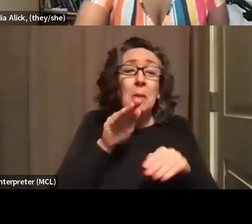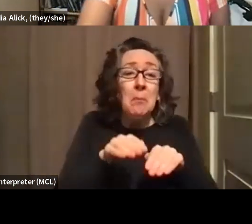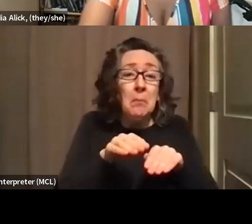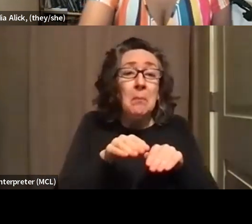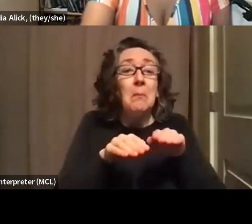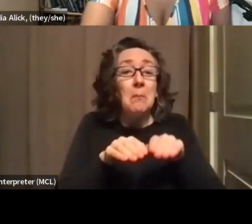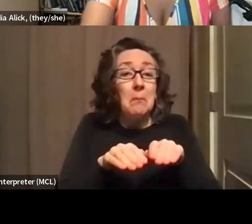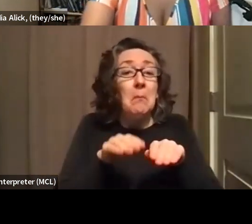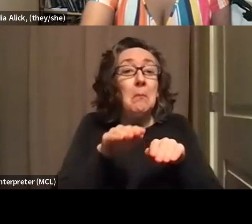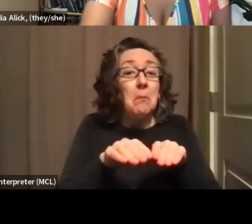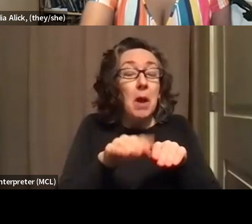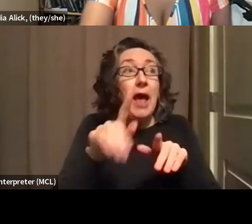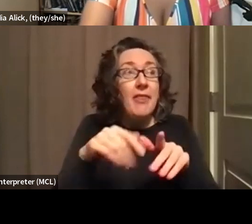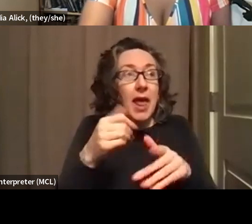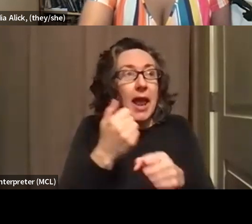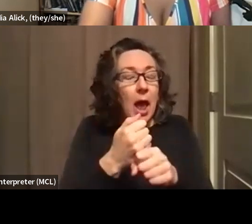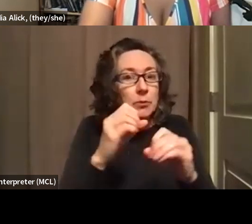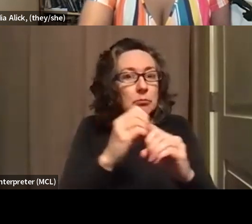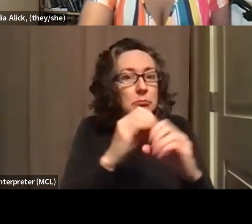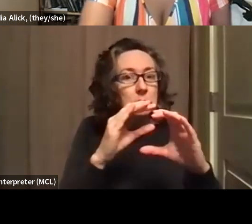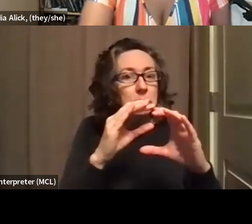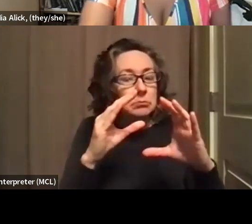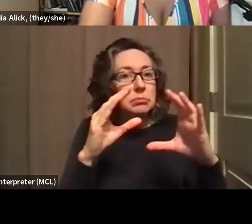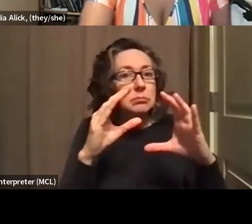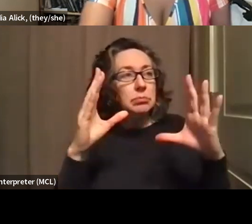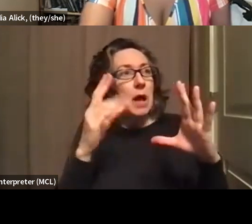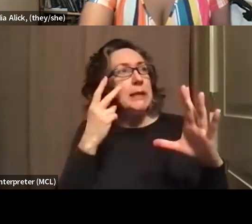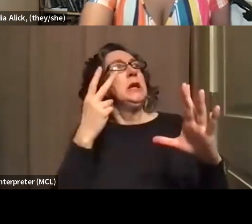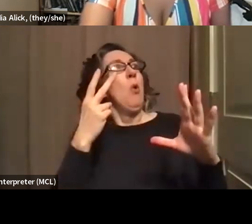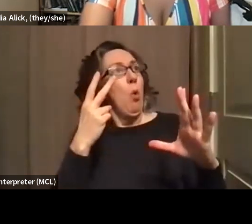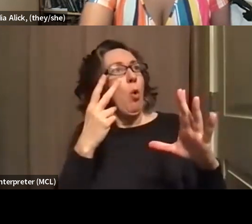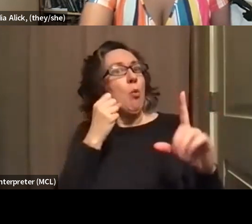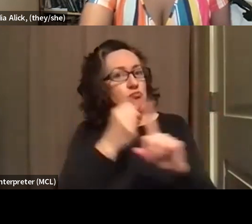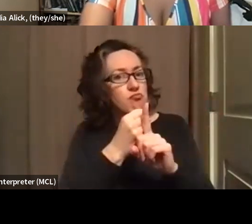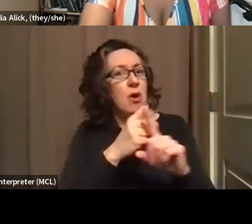and then you can see the difference it makes. And that encourages you to do more.